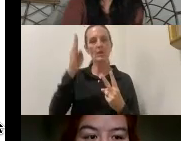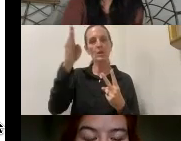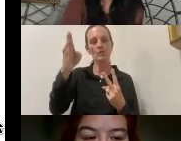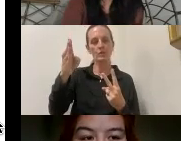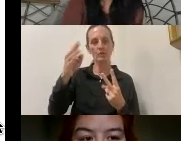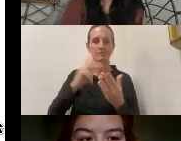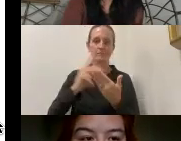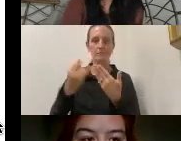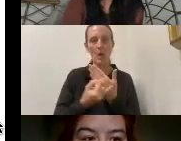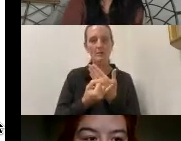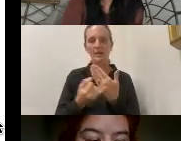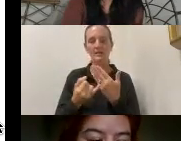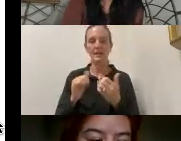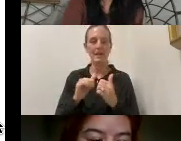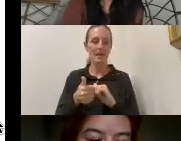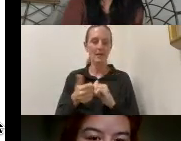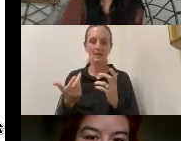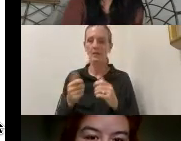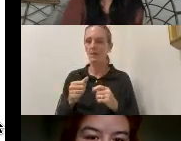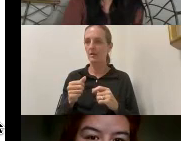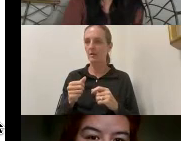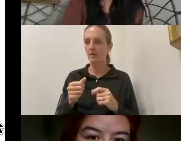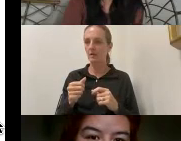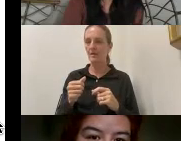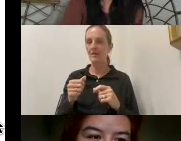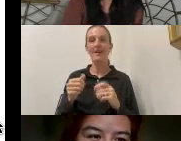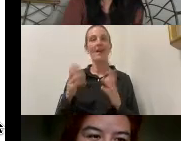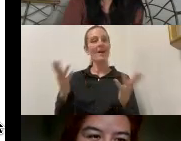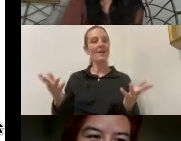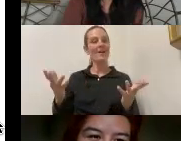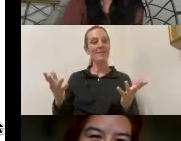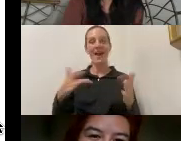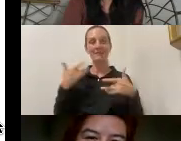going on right now? Sekwanahcahk/Shelby Anderson: I'm so stoked that you asked me about this.